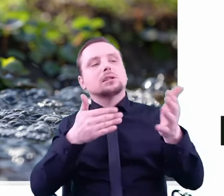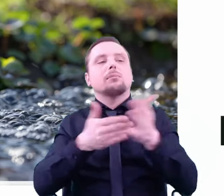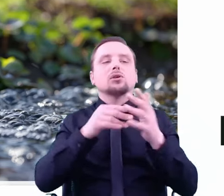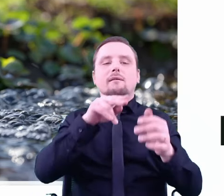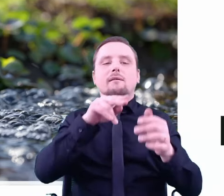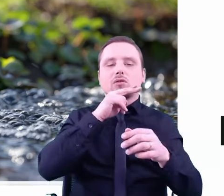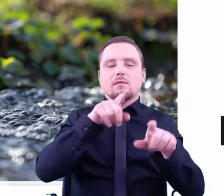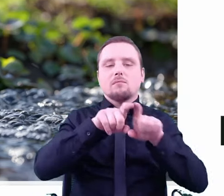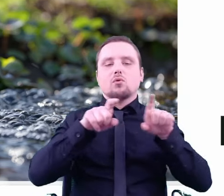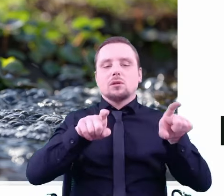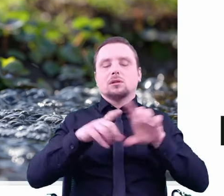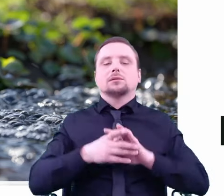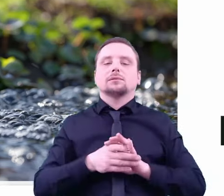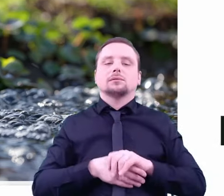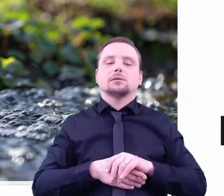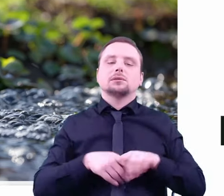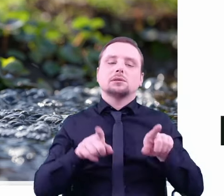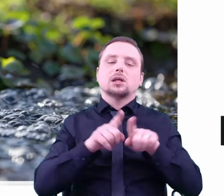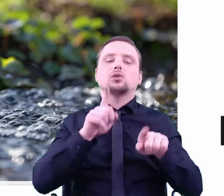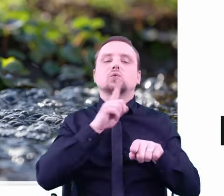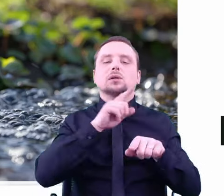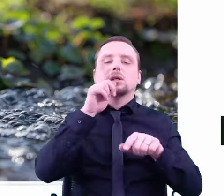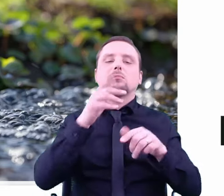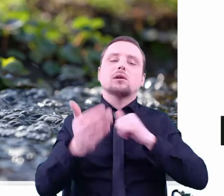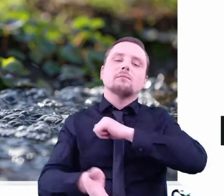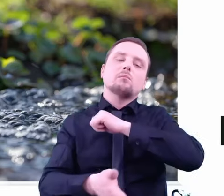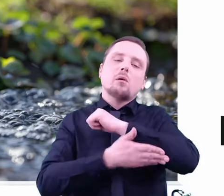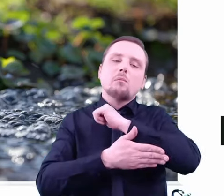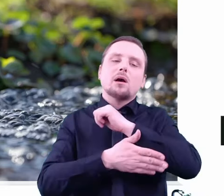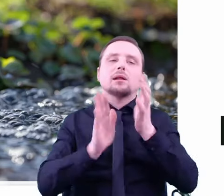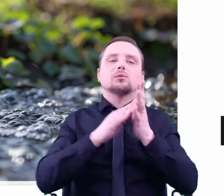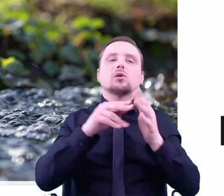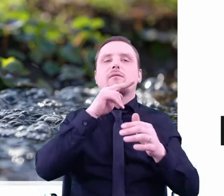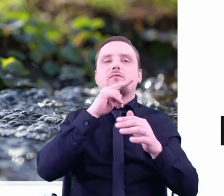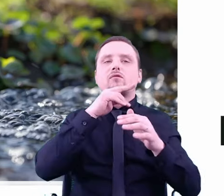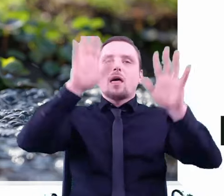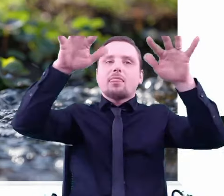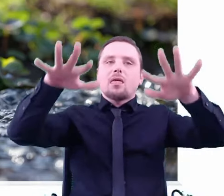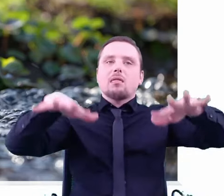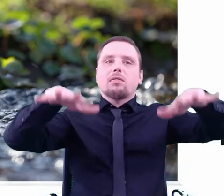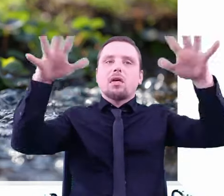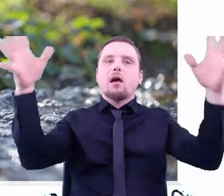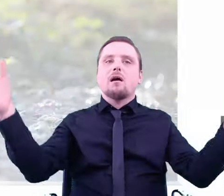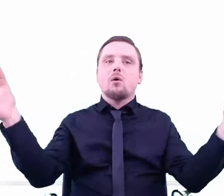and assist with rainwater harvesting thereby reducing the necessity for irrigation.